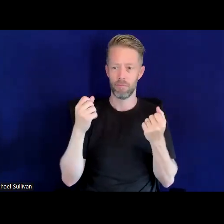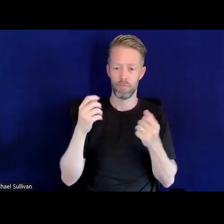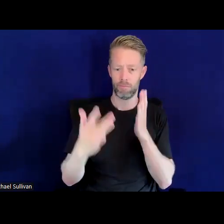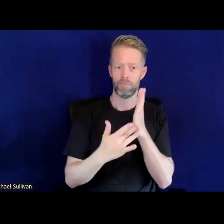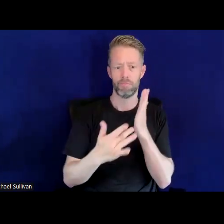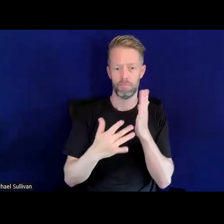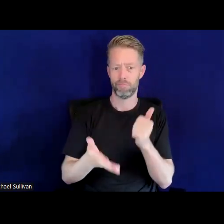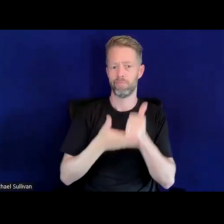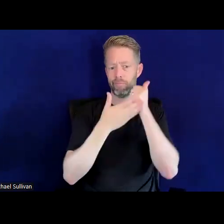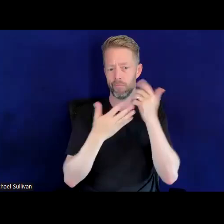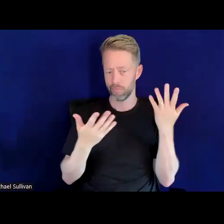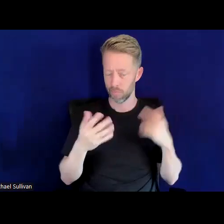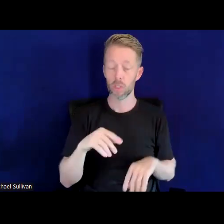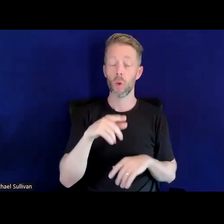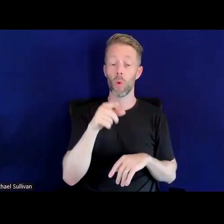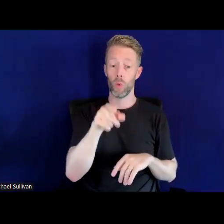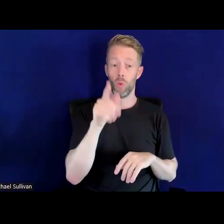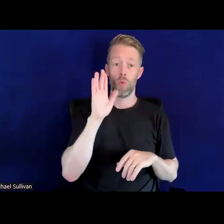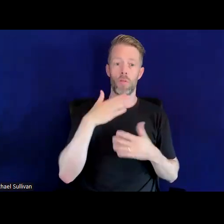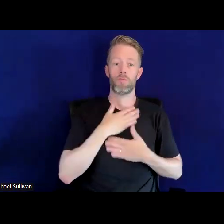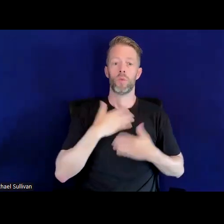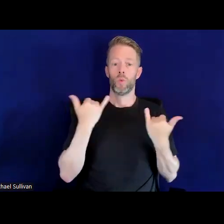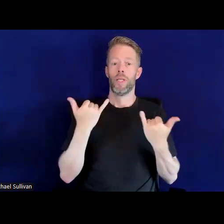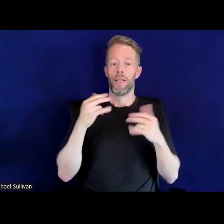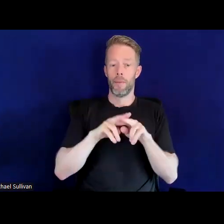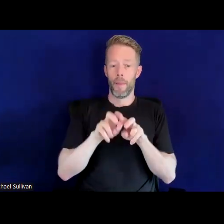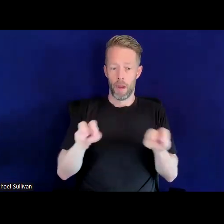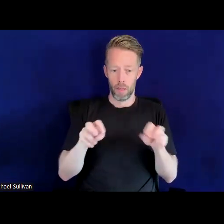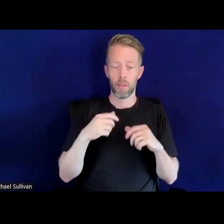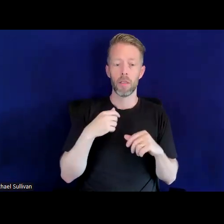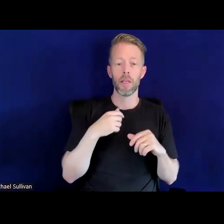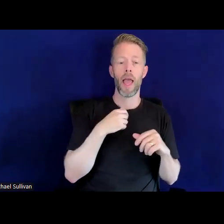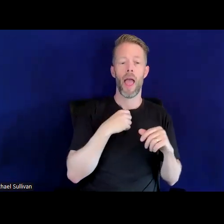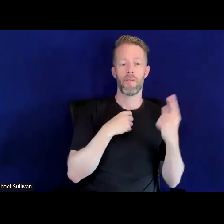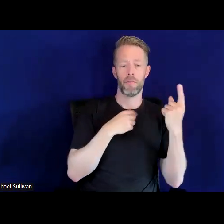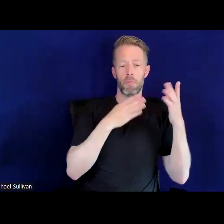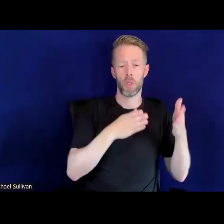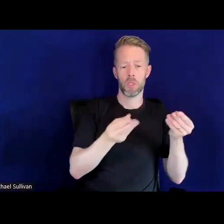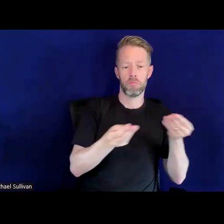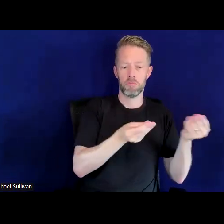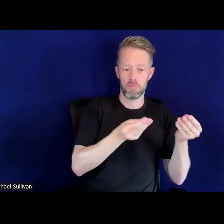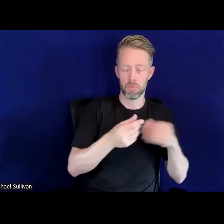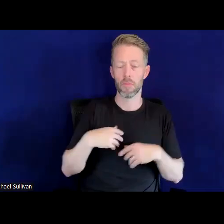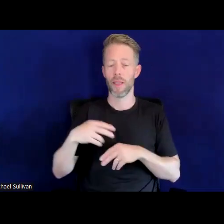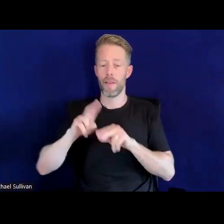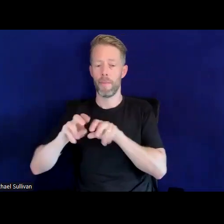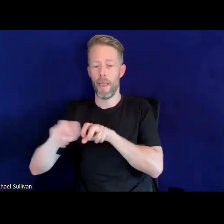lives and all of the rest. I think you'll really enjoy today's panel. There's going to be a coordinator. There's panelists, then they'll be